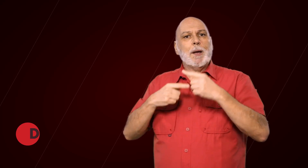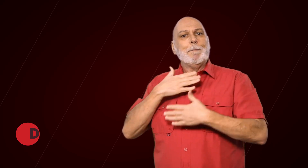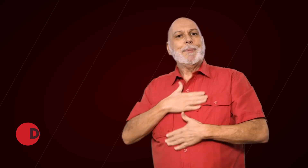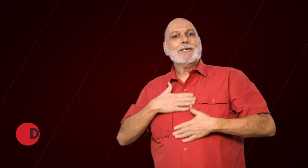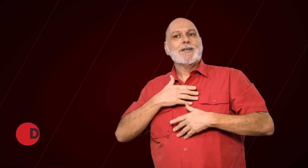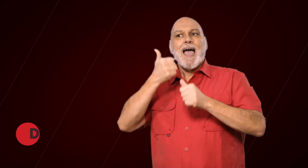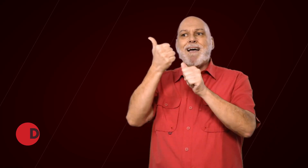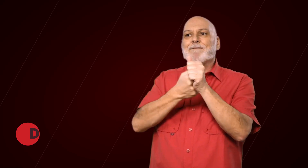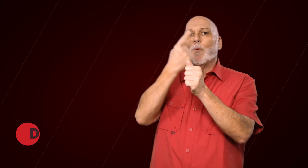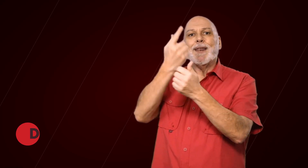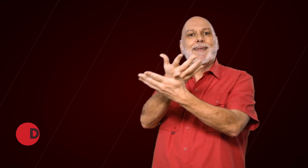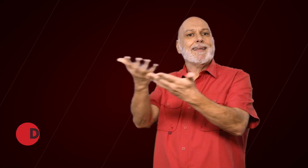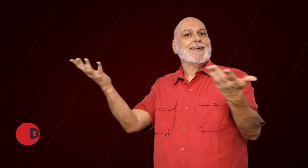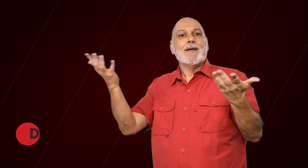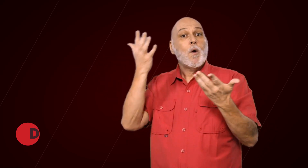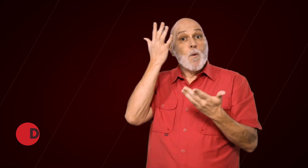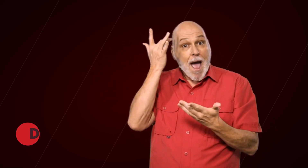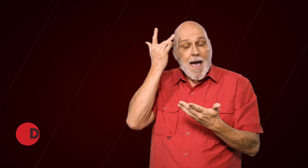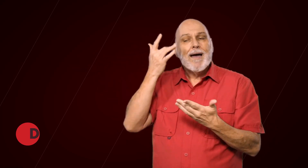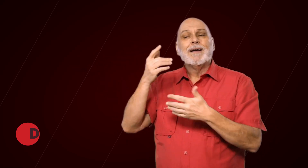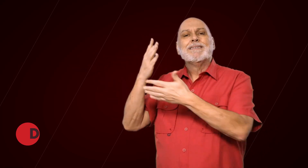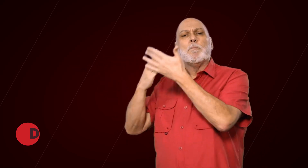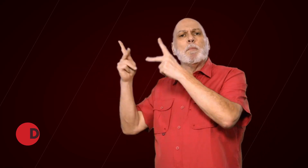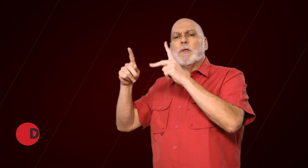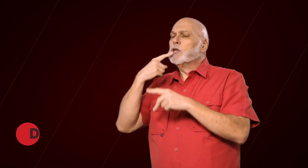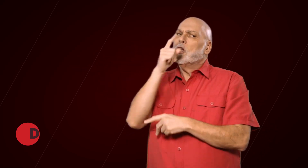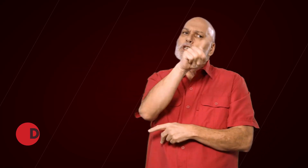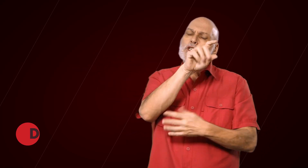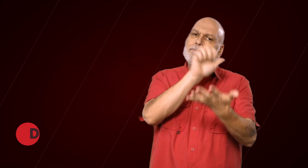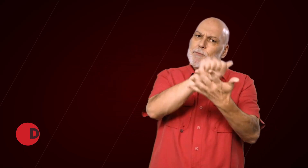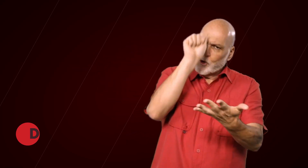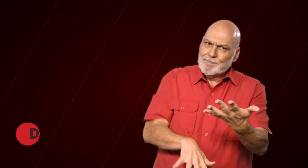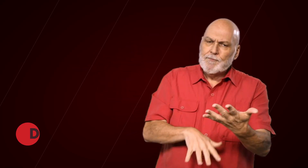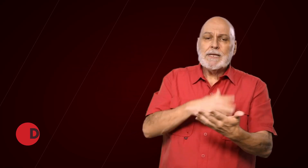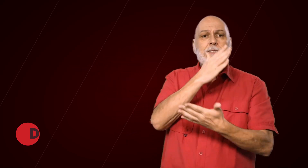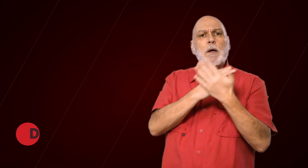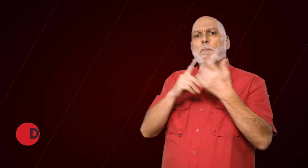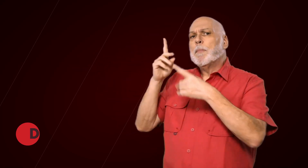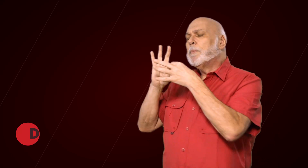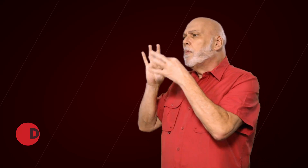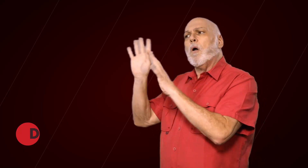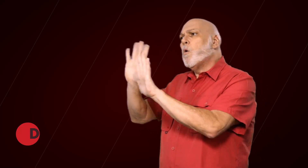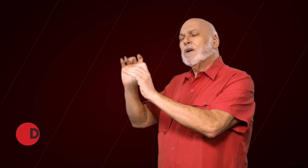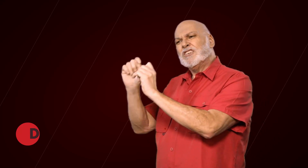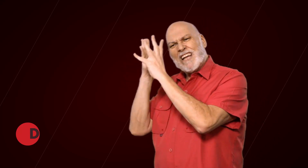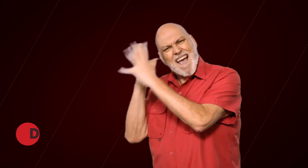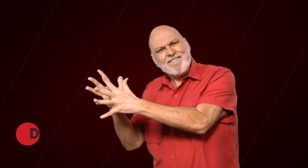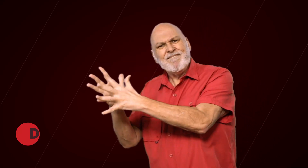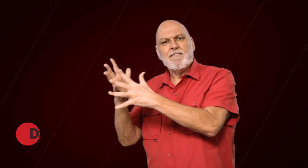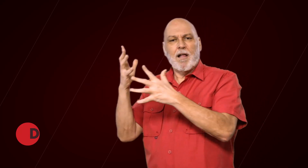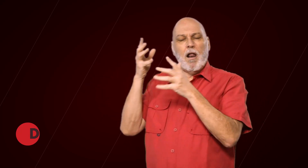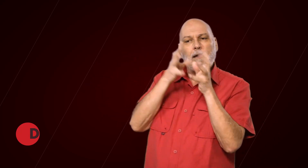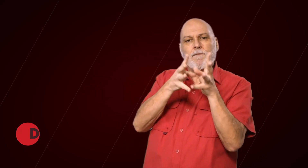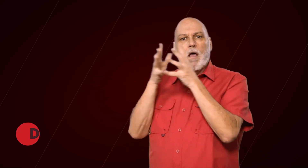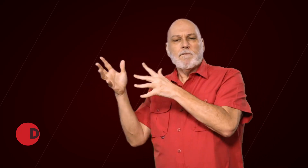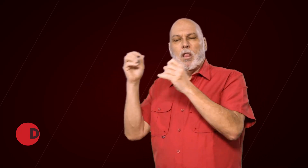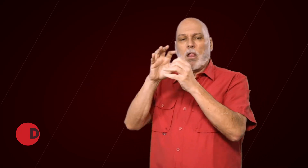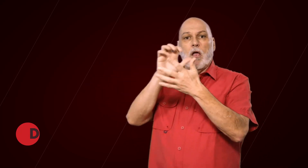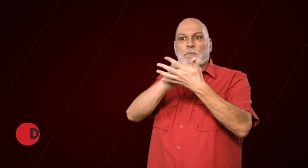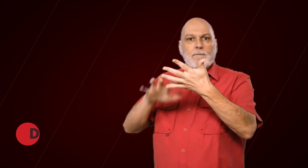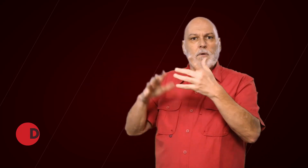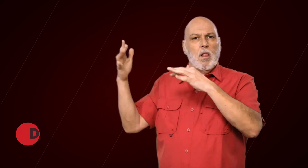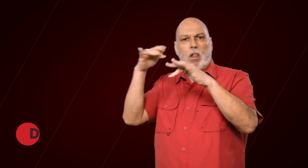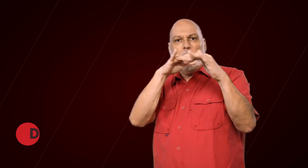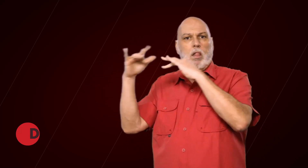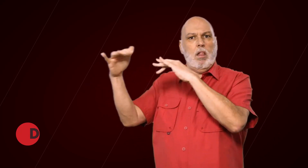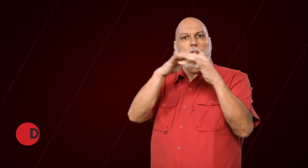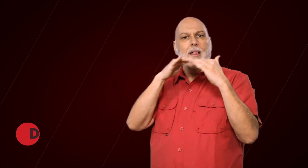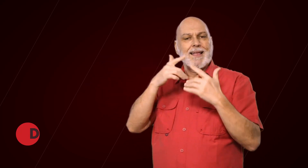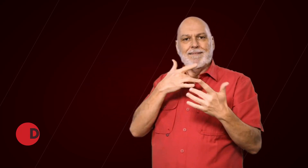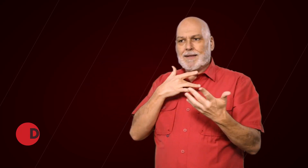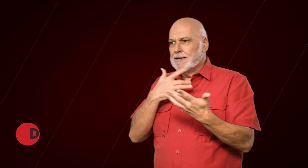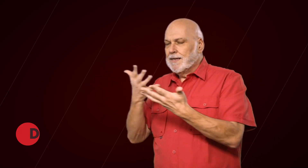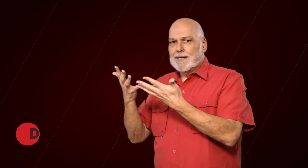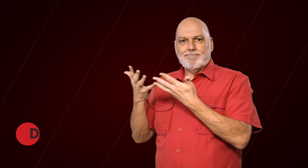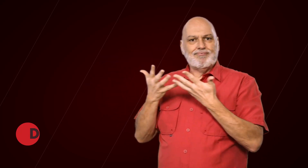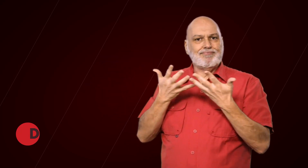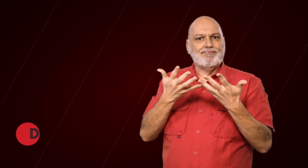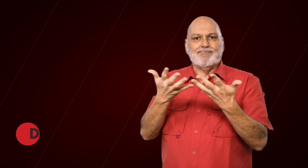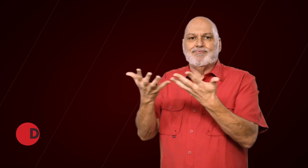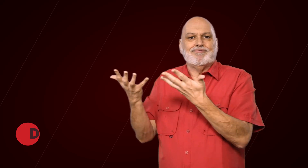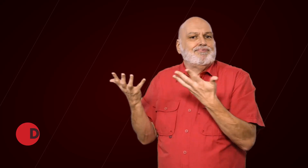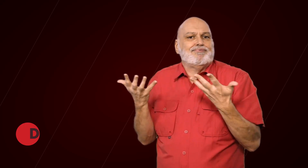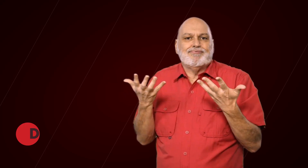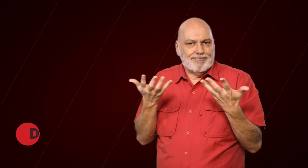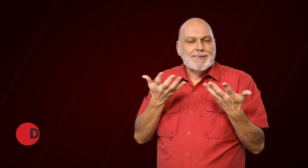people said to leave the vlog, others said to take it off,